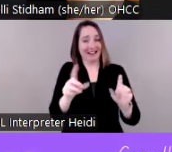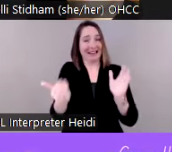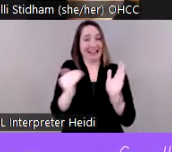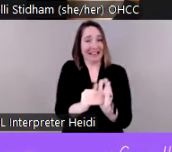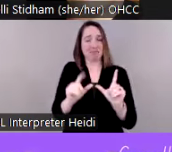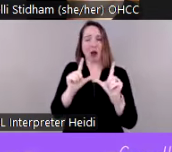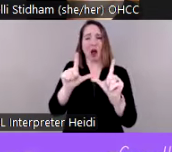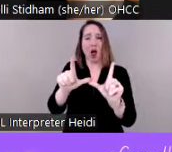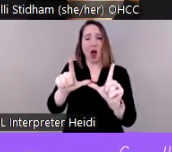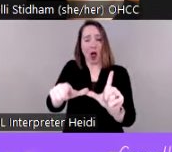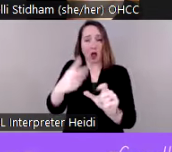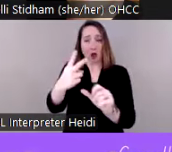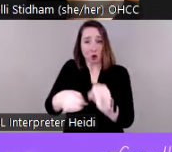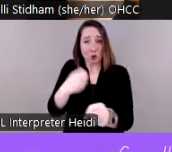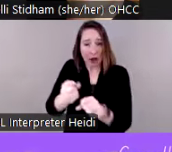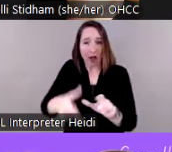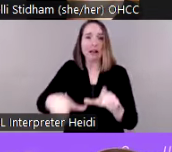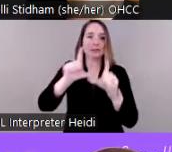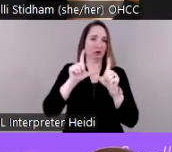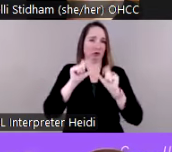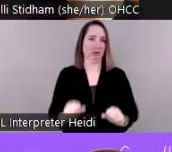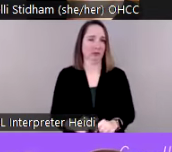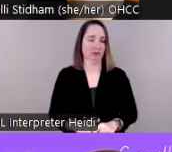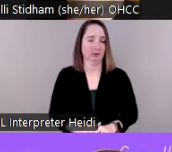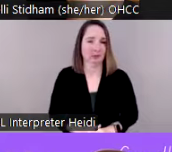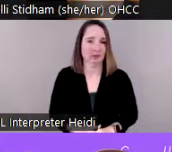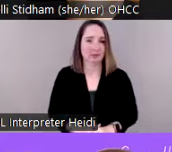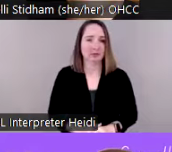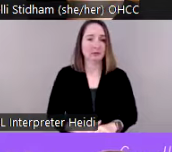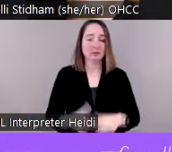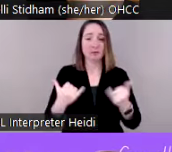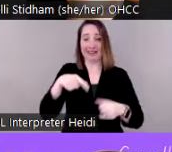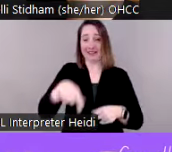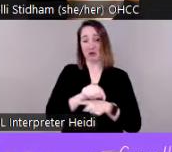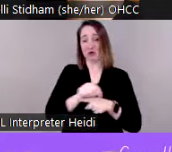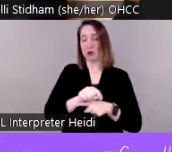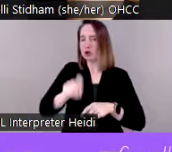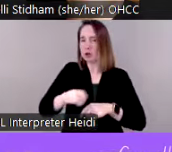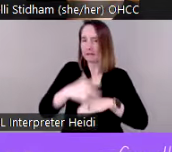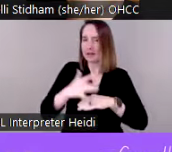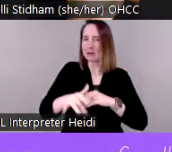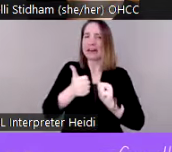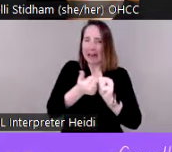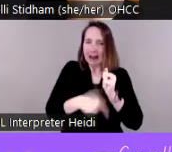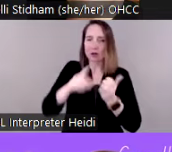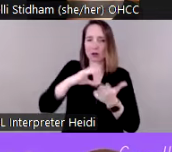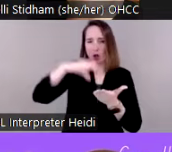years from now when you go to renew. And this training should be available in